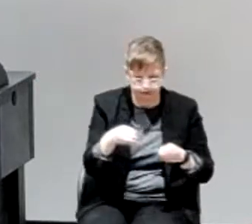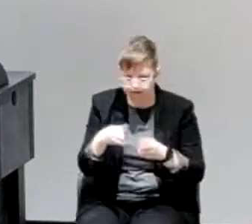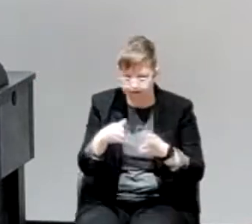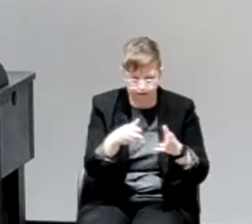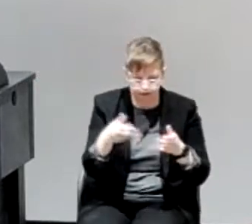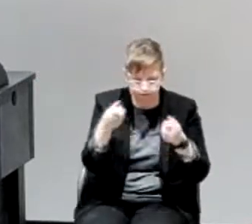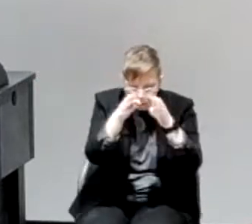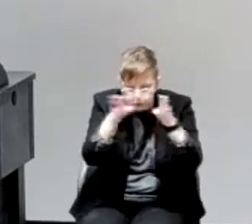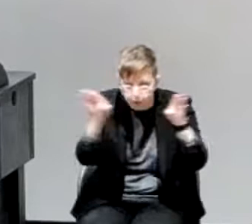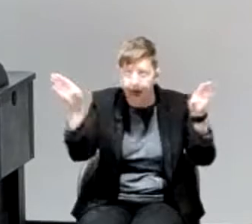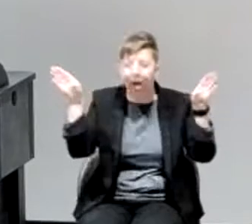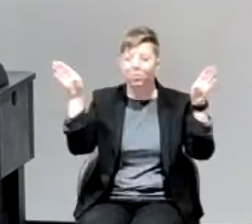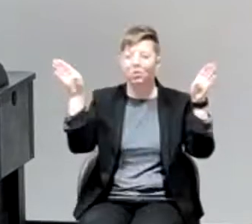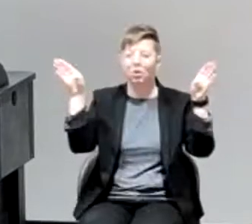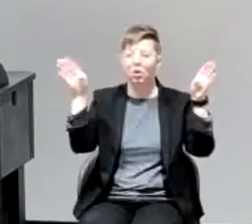As a way to zoom in.